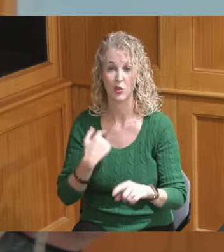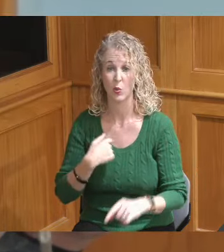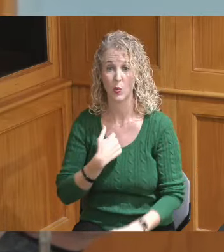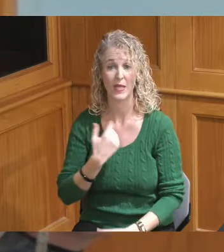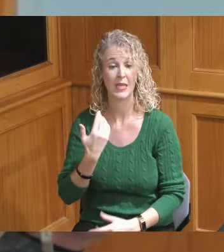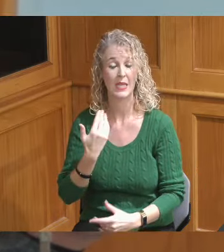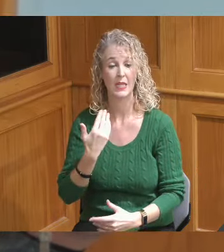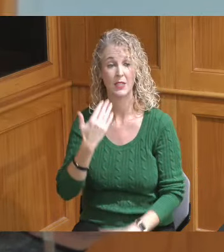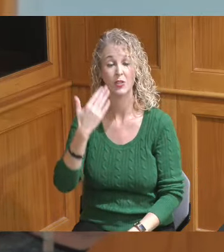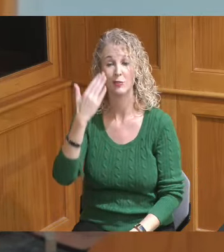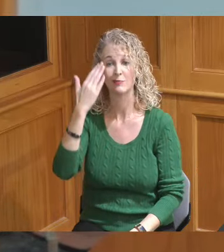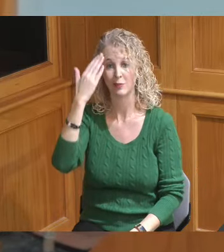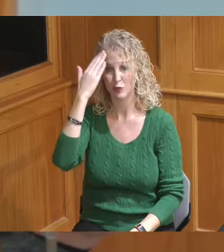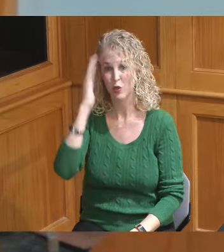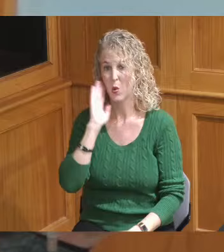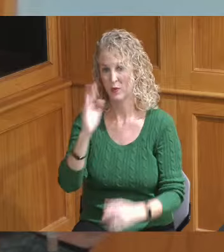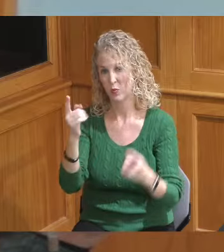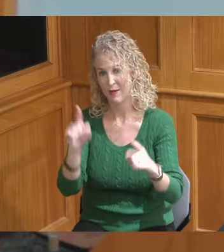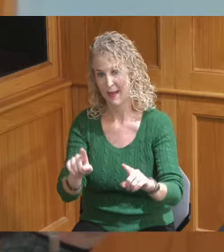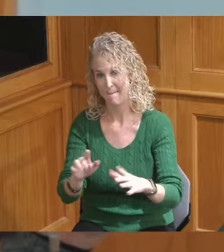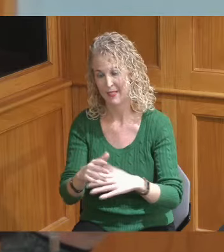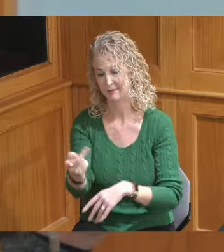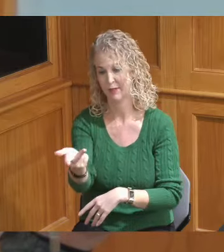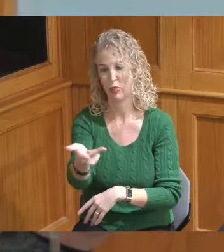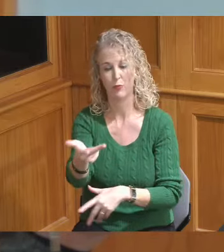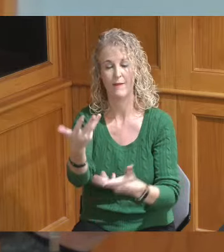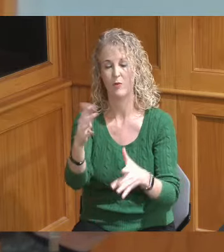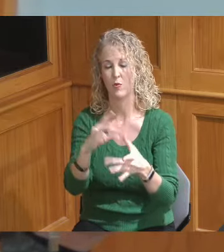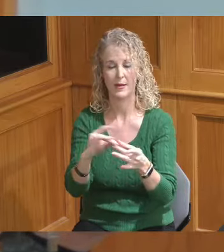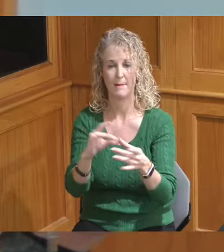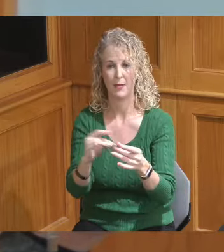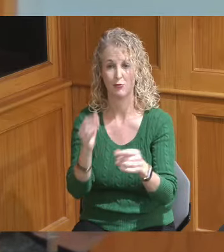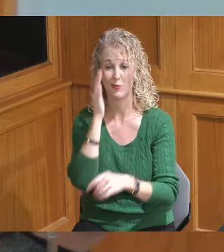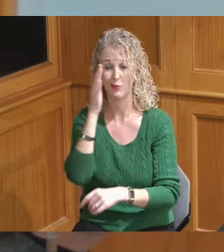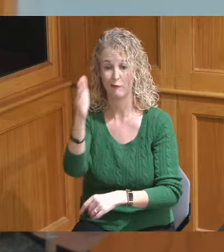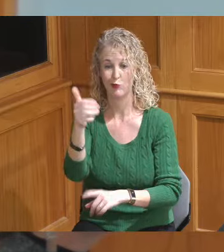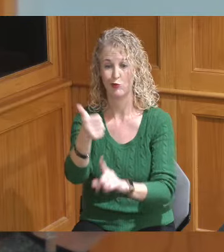through the uncertain times as the Commissioners have mentioned that we're in those very uncertain